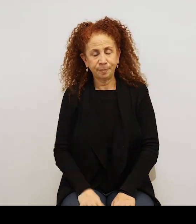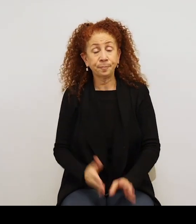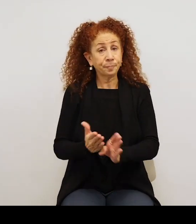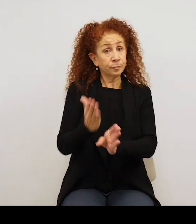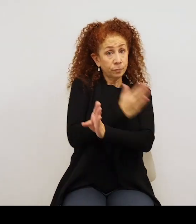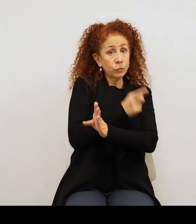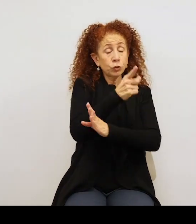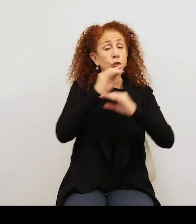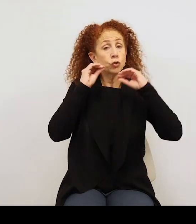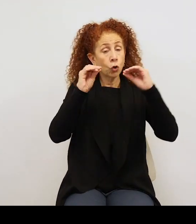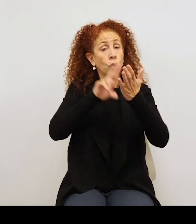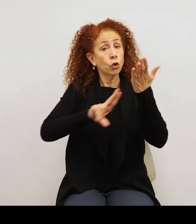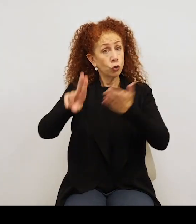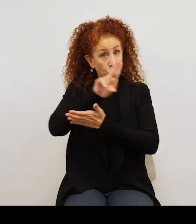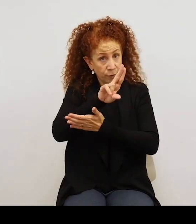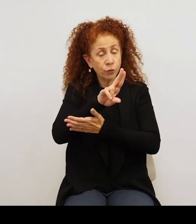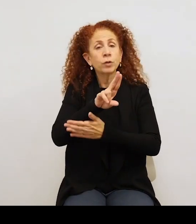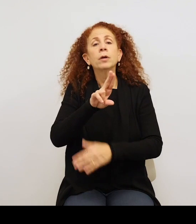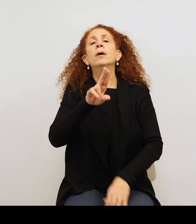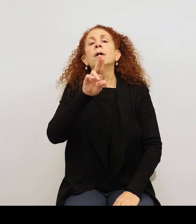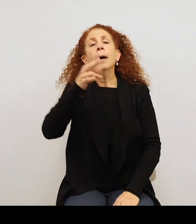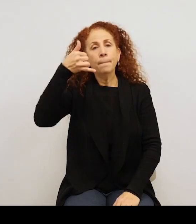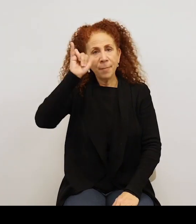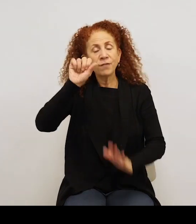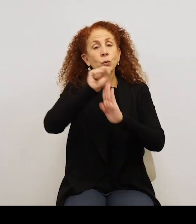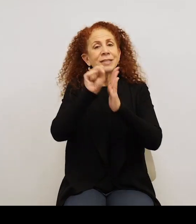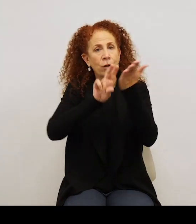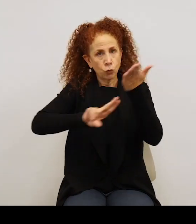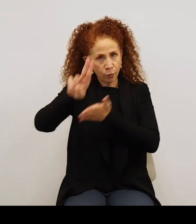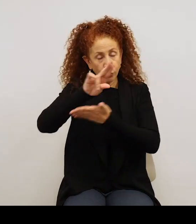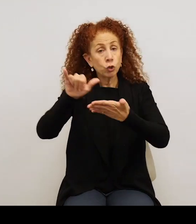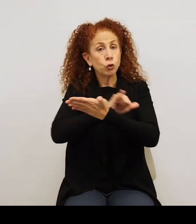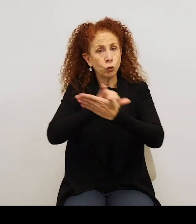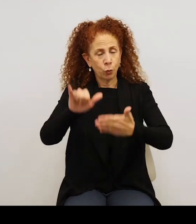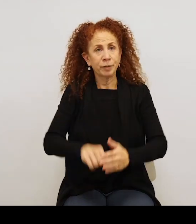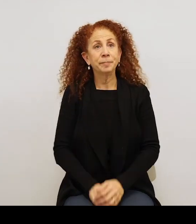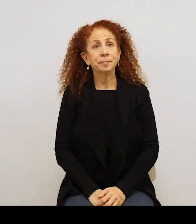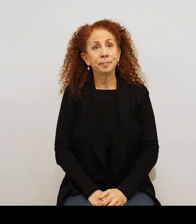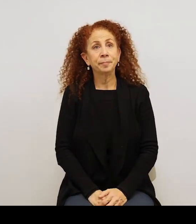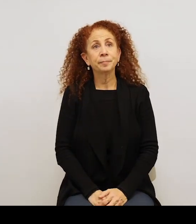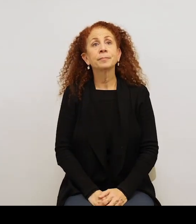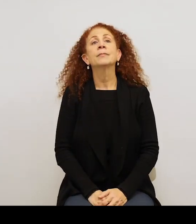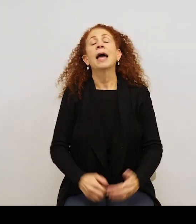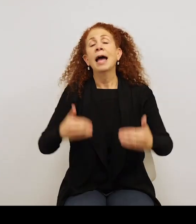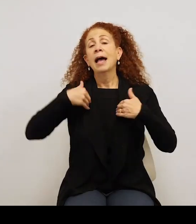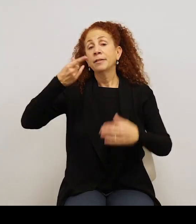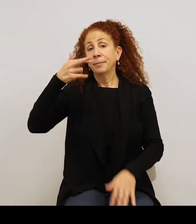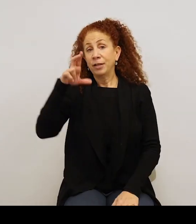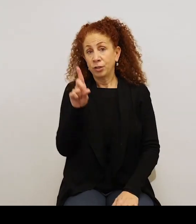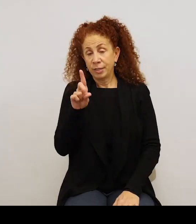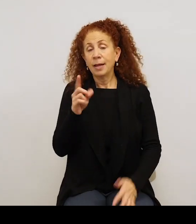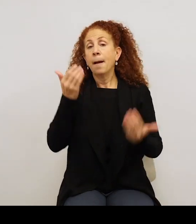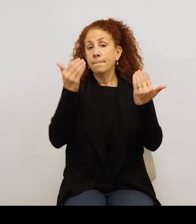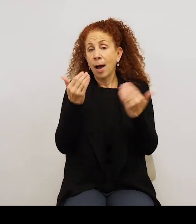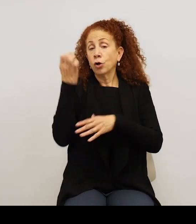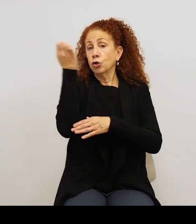she taught at the University at Buffalo State University of New York. She holds a PhD in modern European history